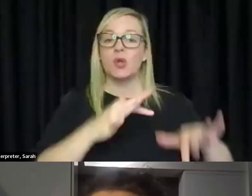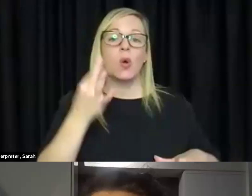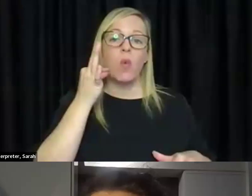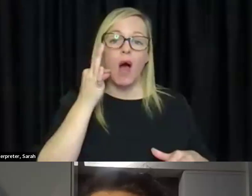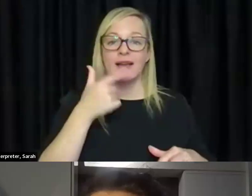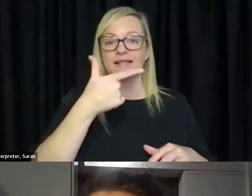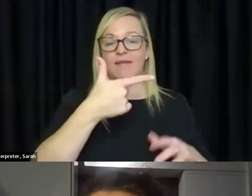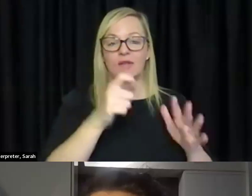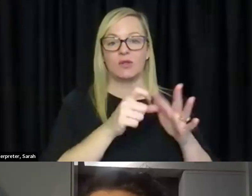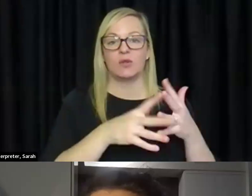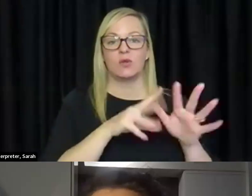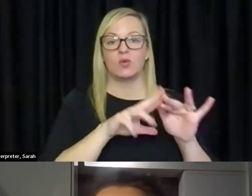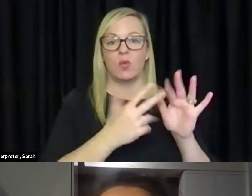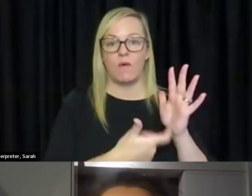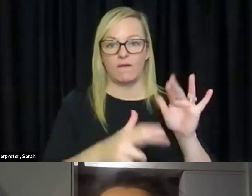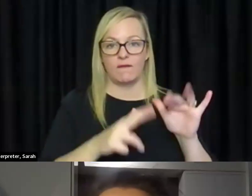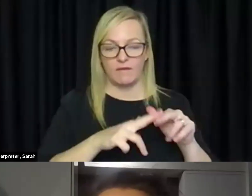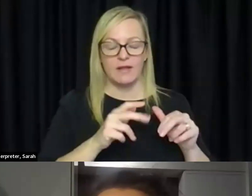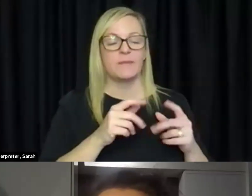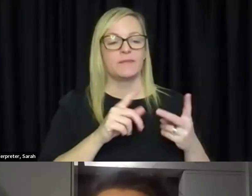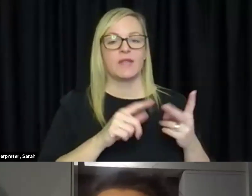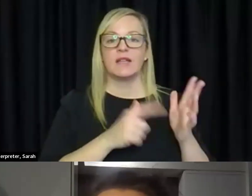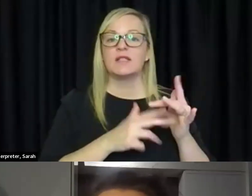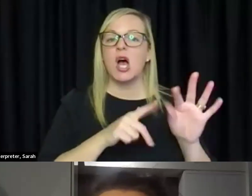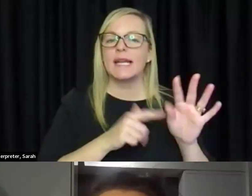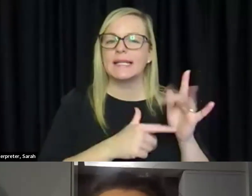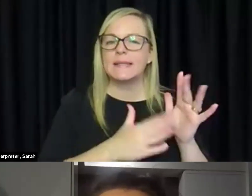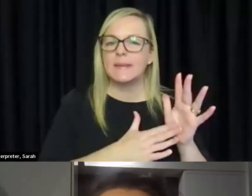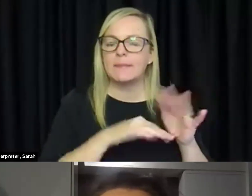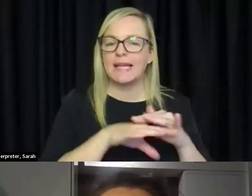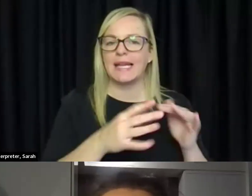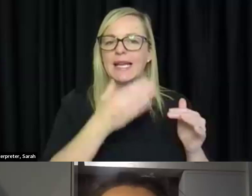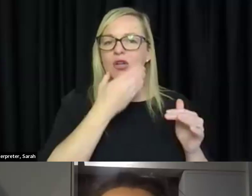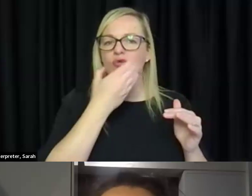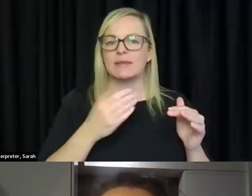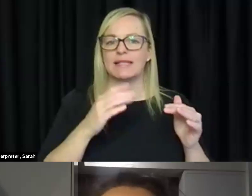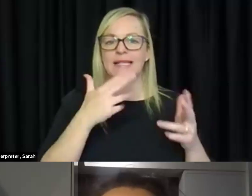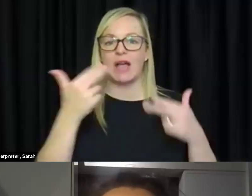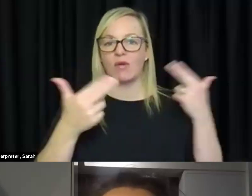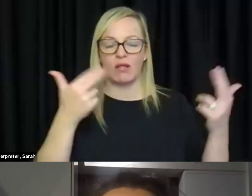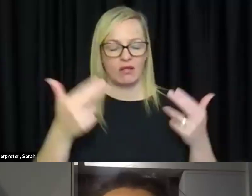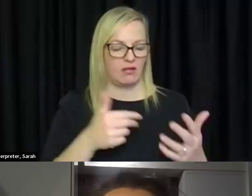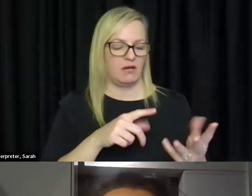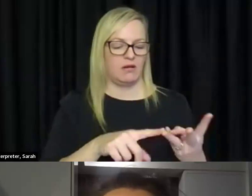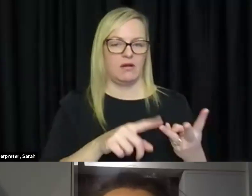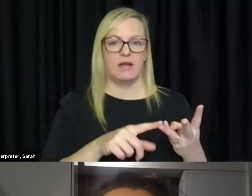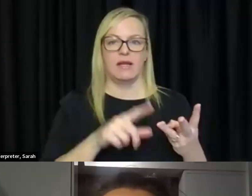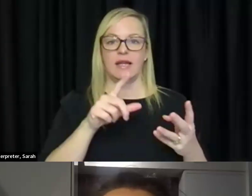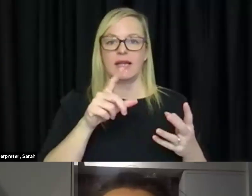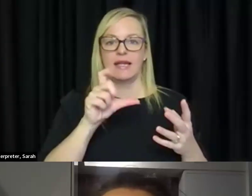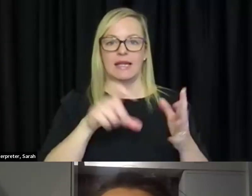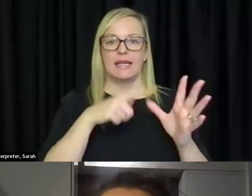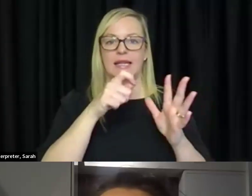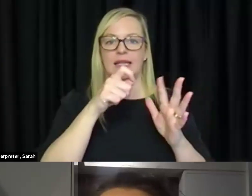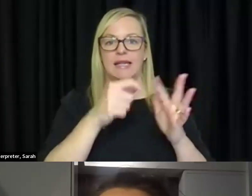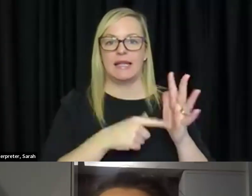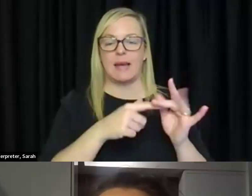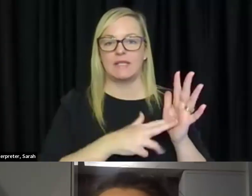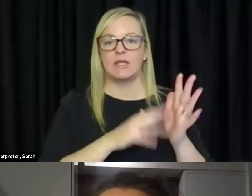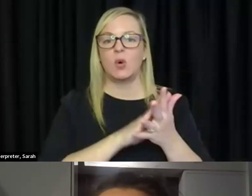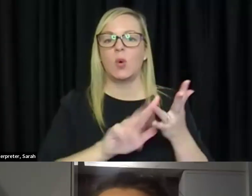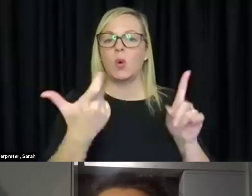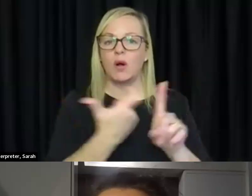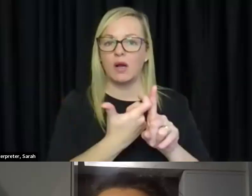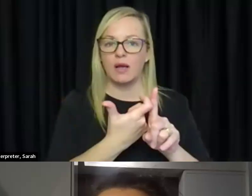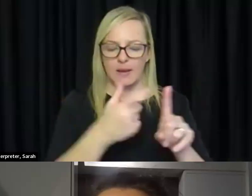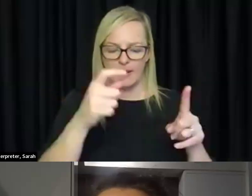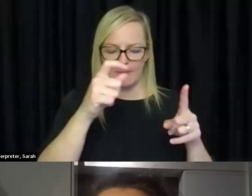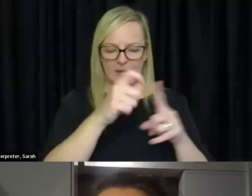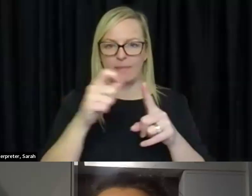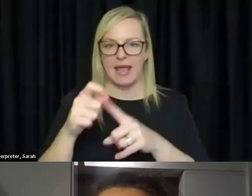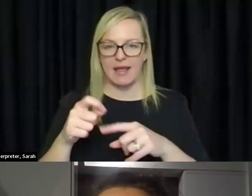characters like Tiny Tim in the Christmas Carol or Captain Hook and Peter Pan, these are iconic